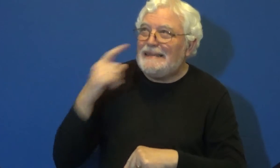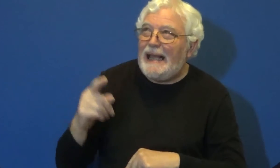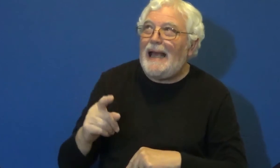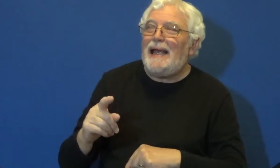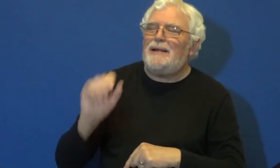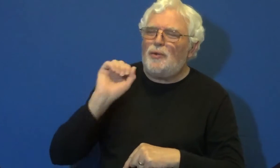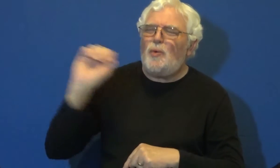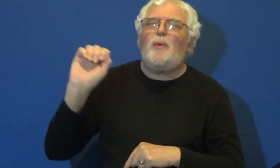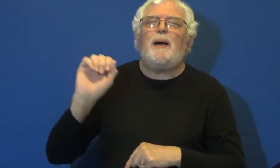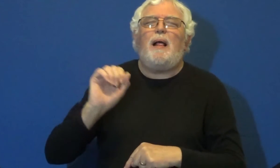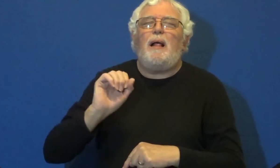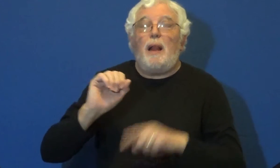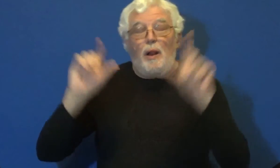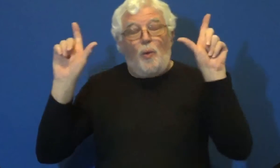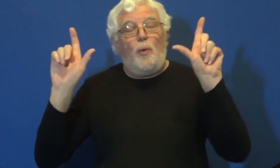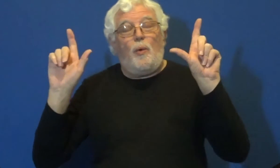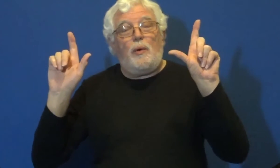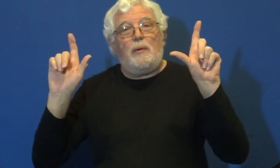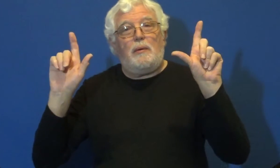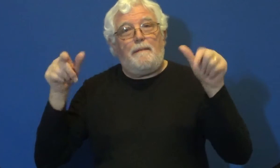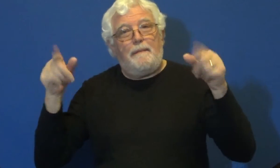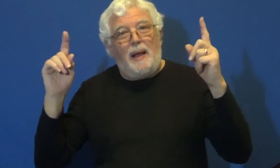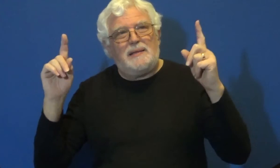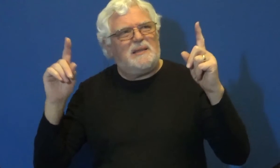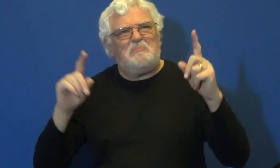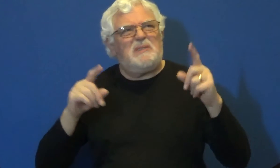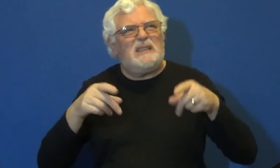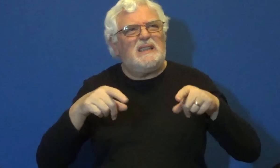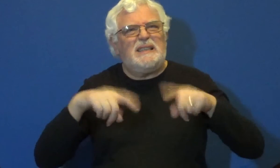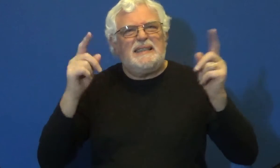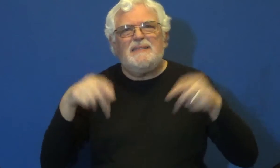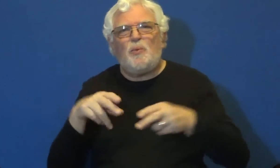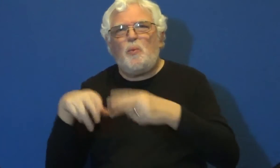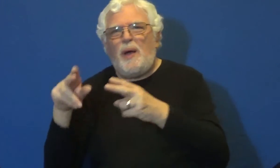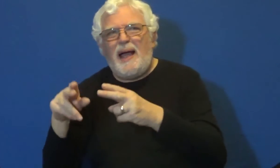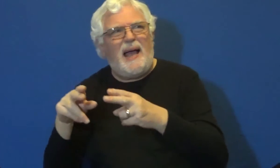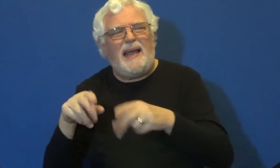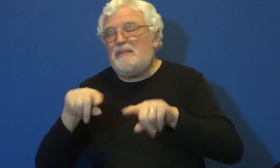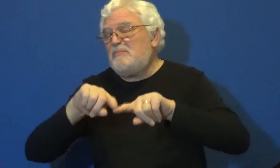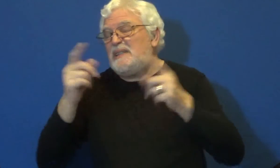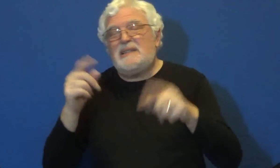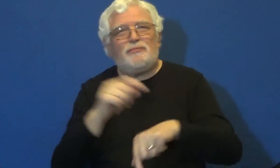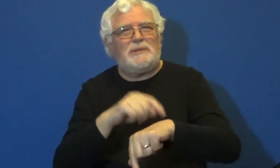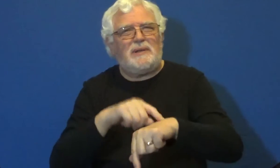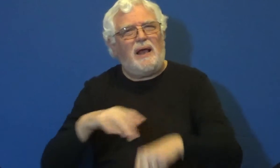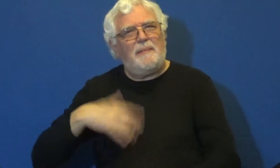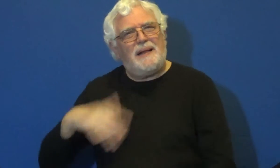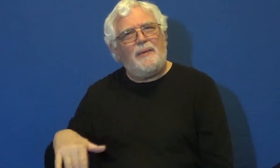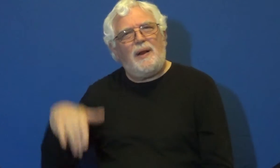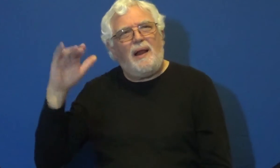by different routes and at different times in our life. It is challenging